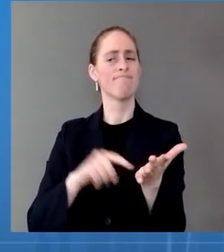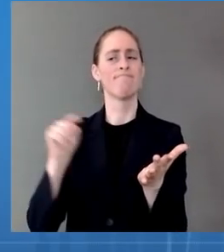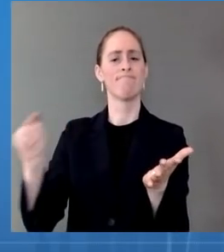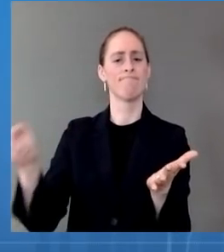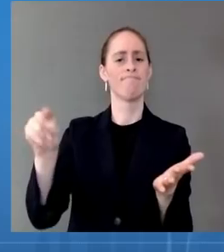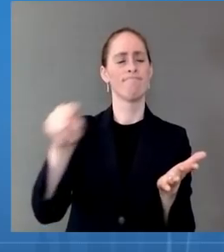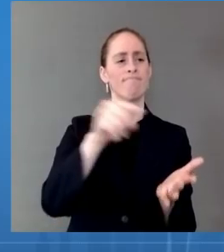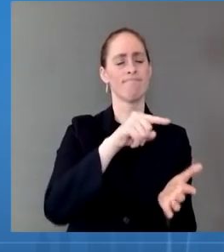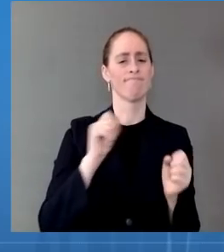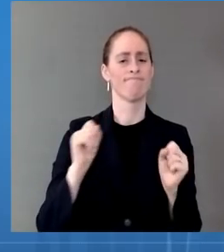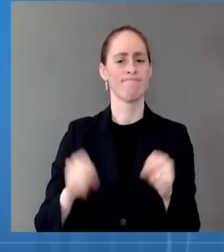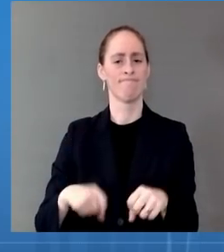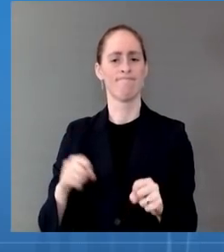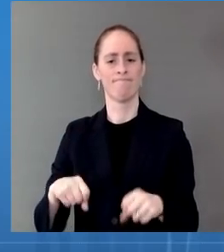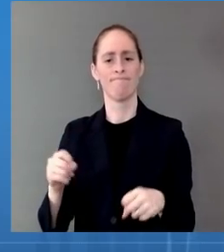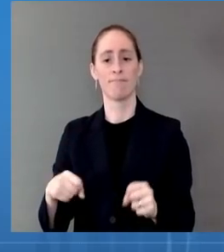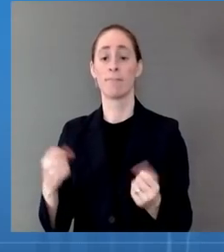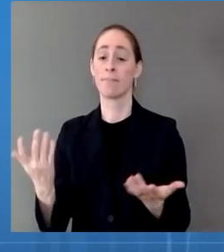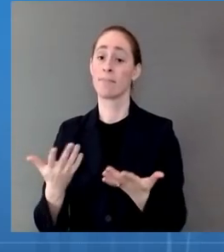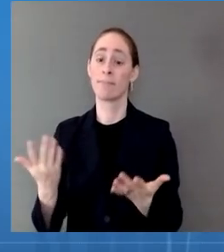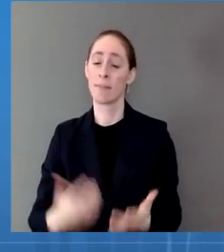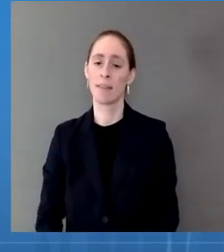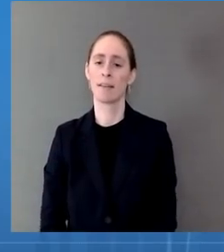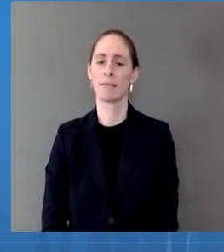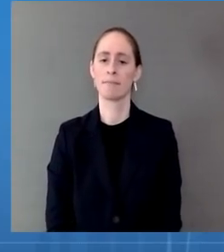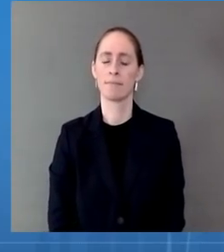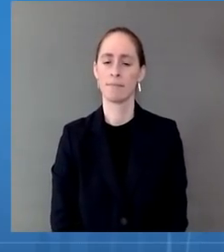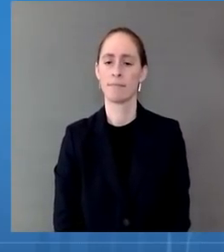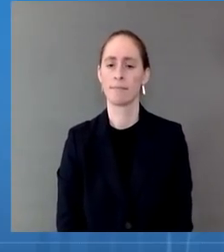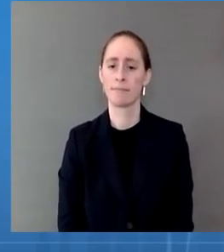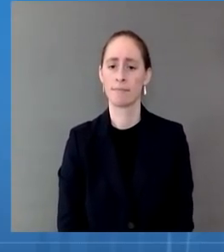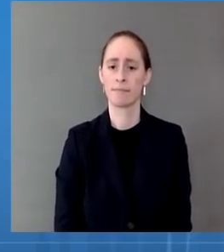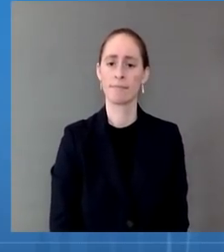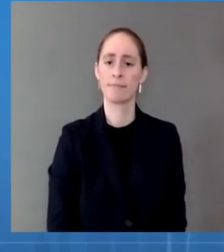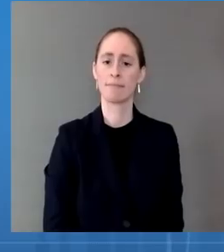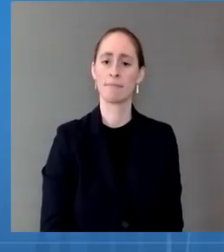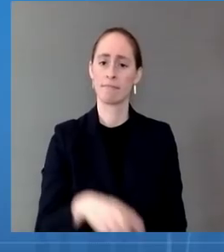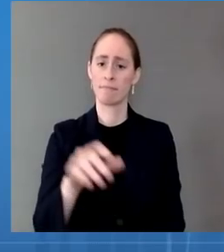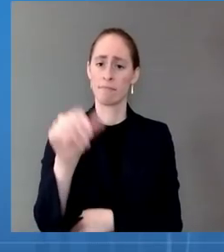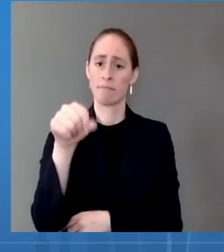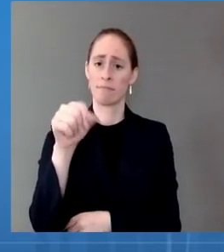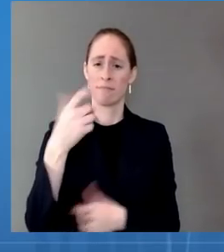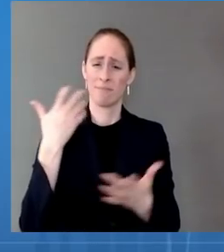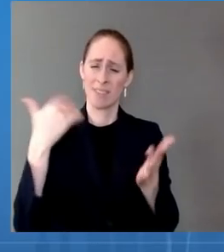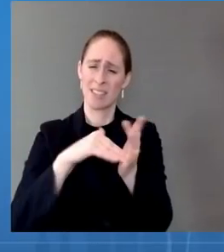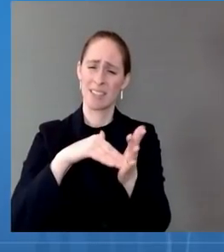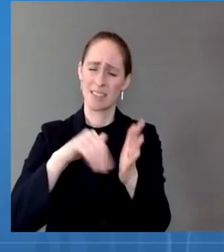is a little bit more patience, but we gather more data. I know that many out there might be feeling tired